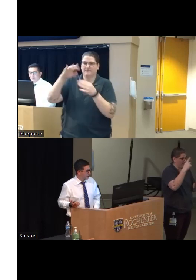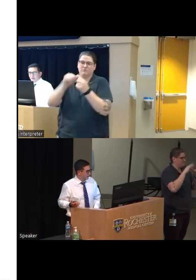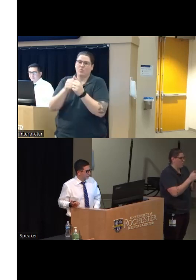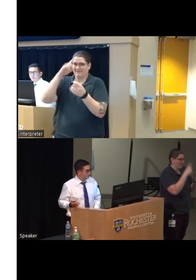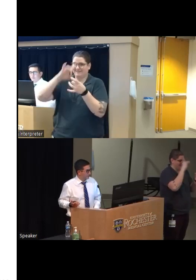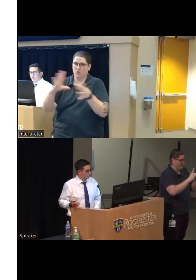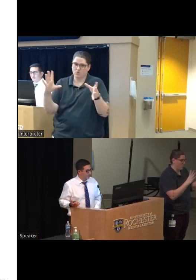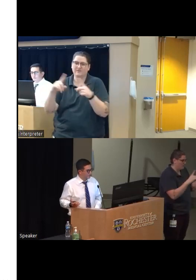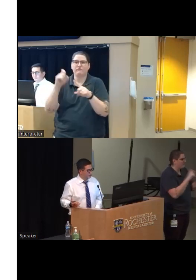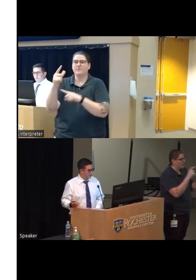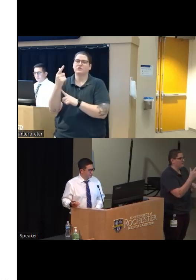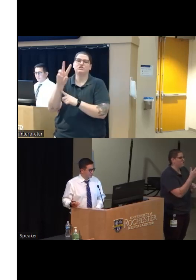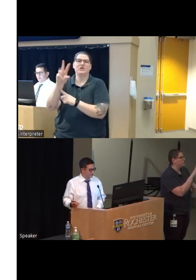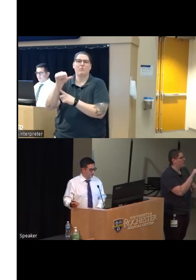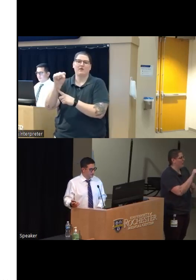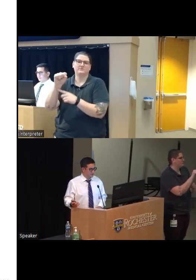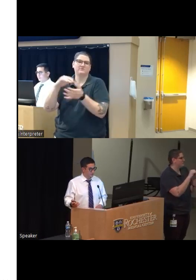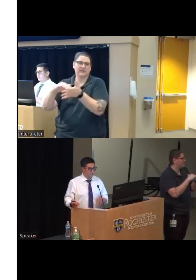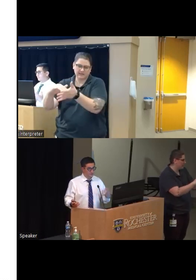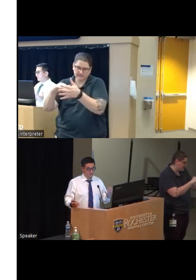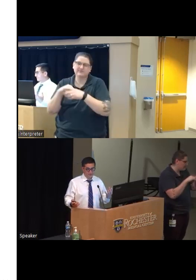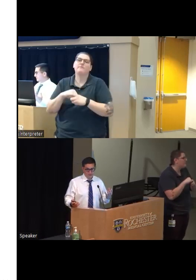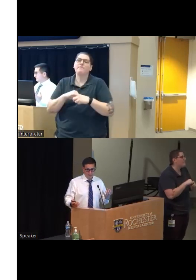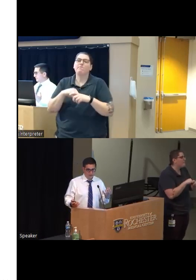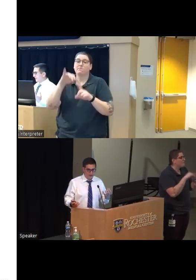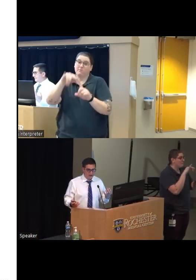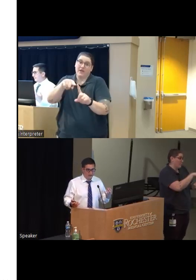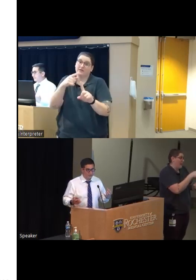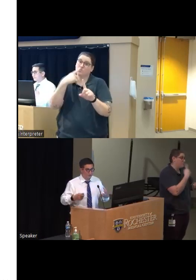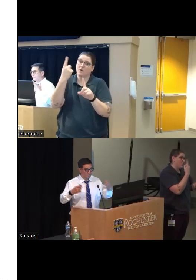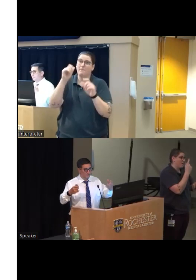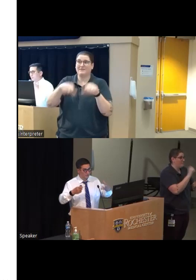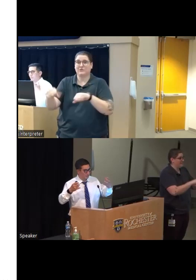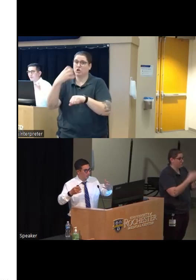genome-wide association studies and so this is potentially a hot area maybe there's you know